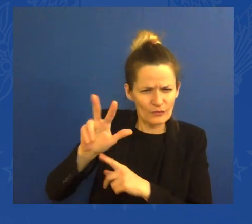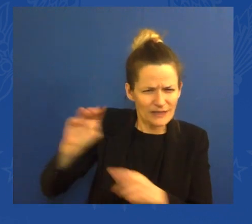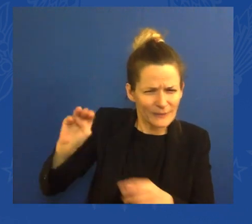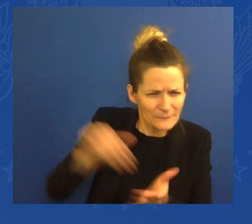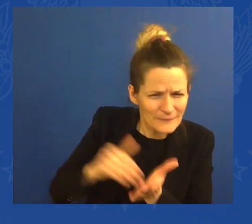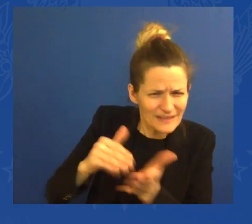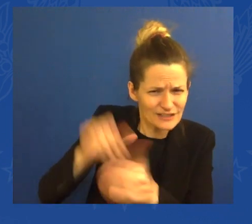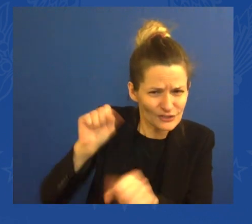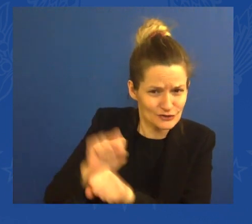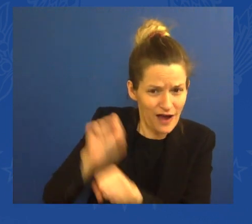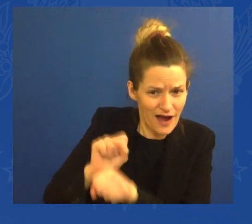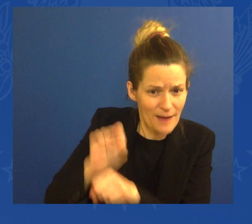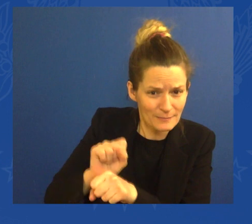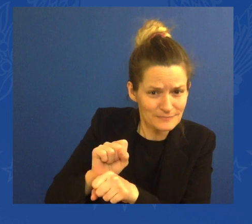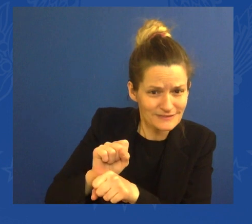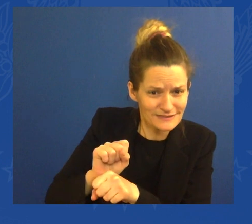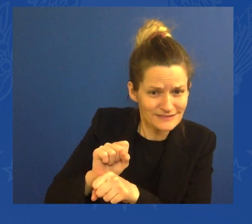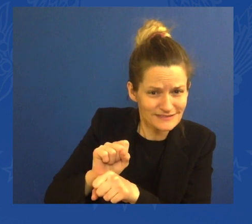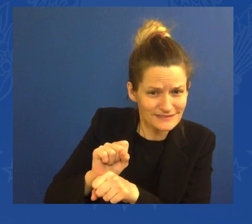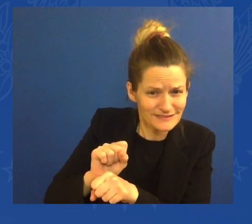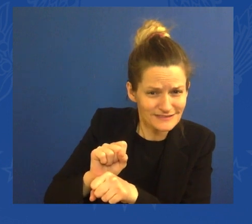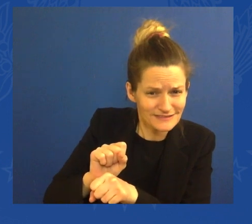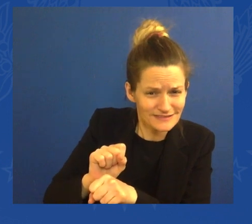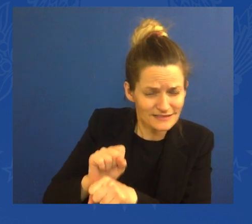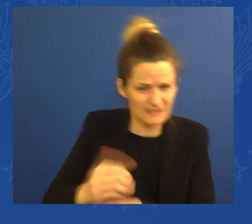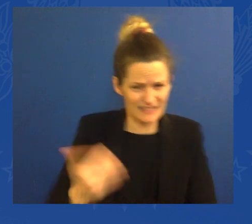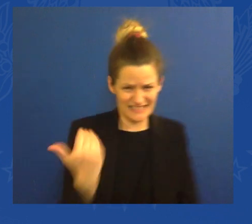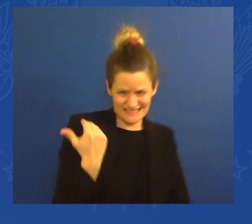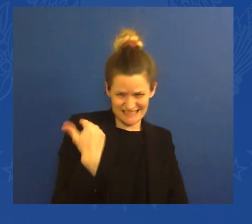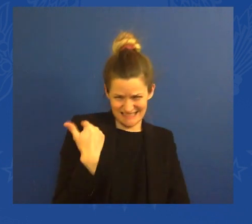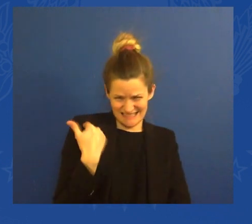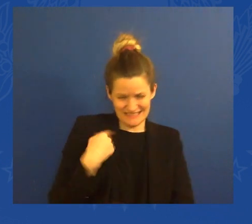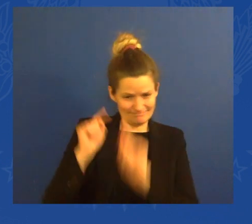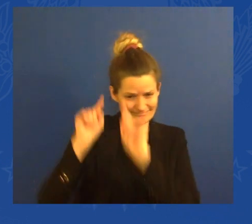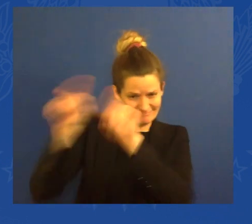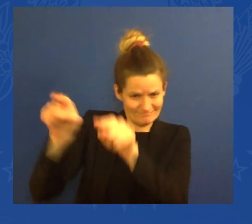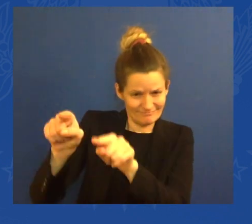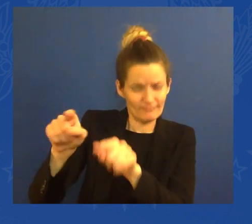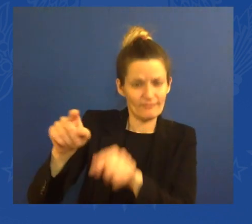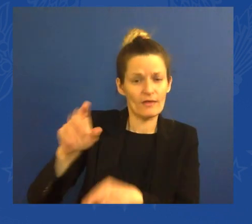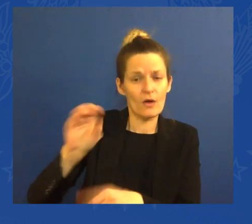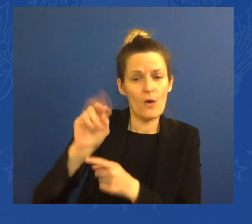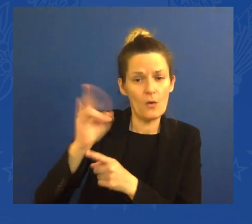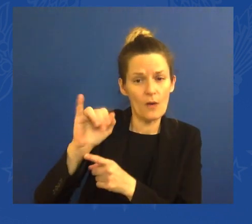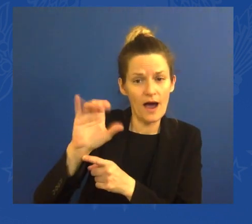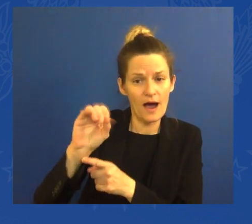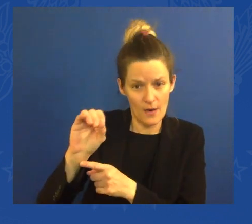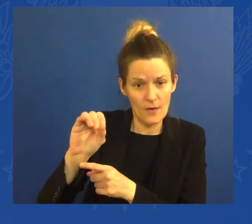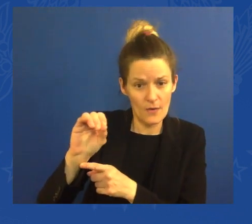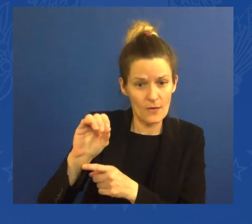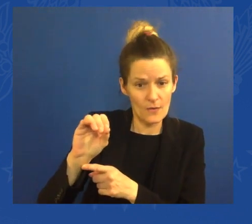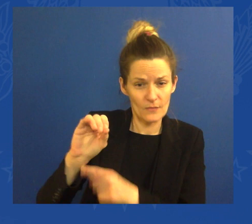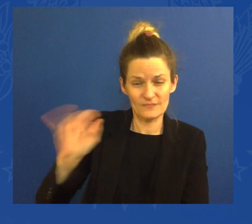and I announced an investment -- something we've been promising a long time -- all the places that had to be repaired both in Canada